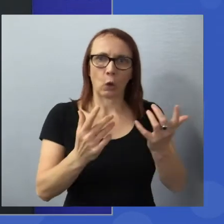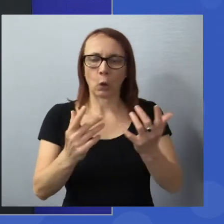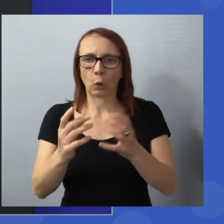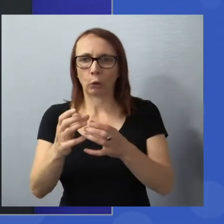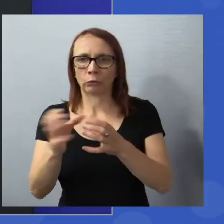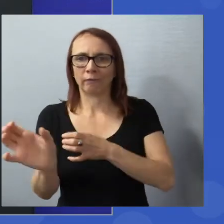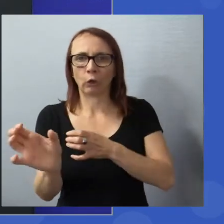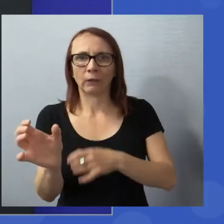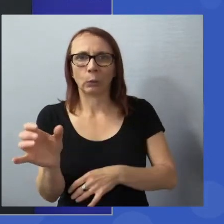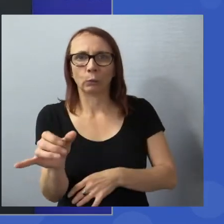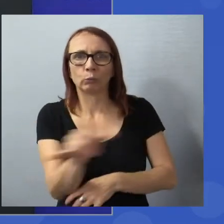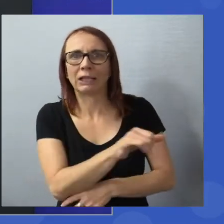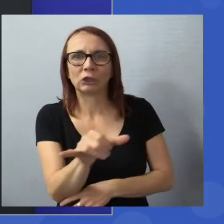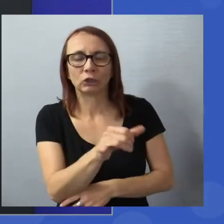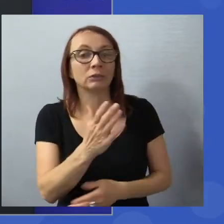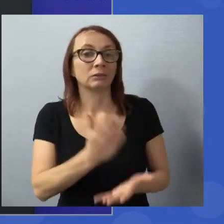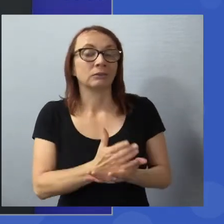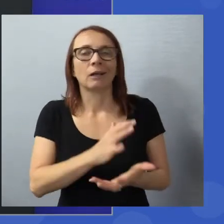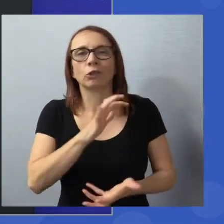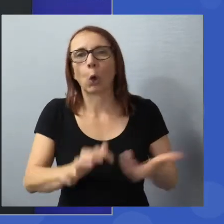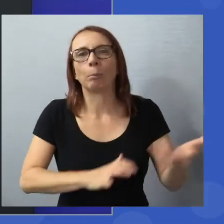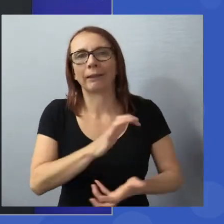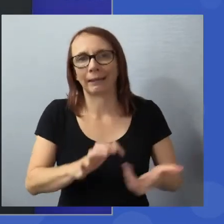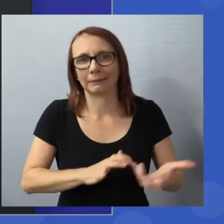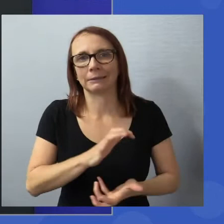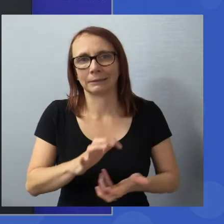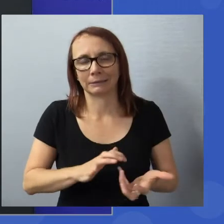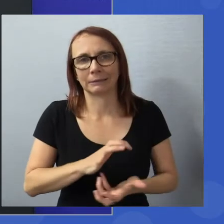that question is it's complicated and it's complicated because sustainability